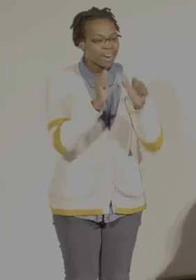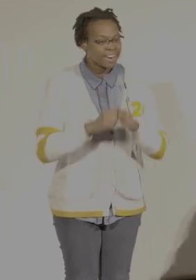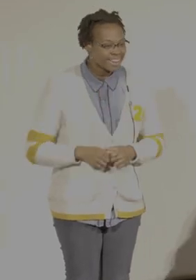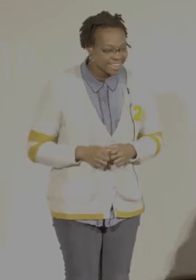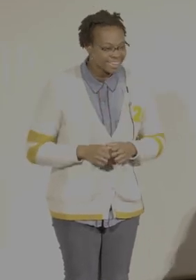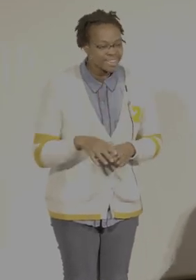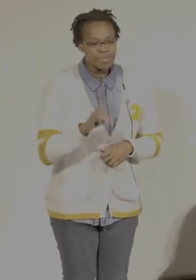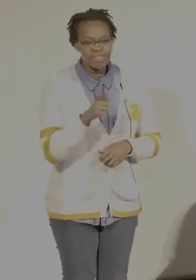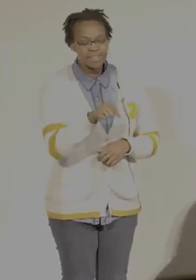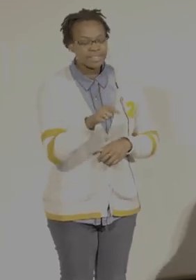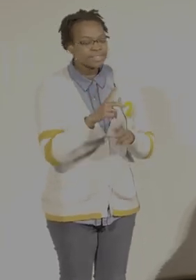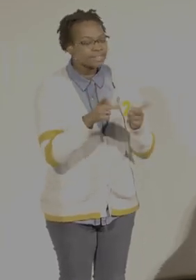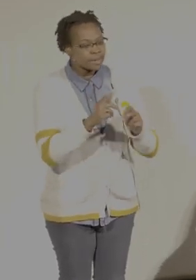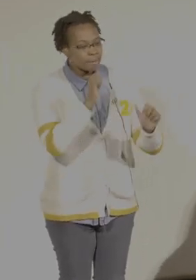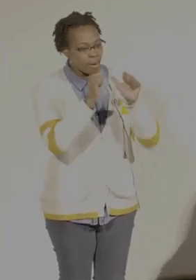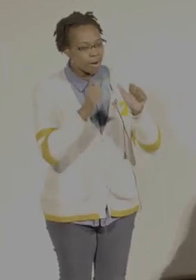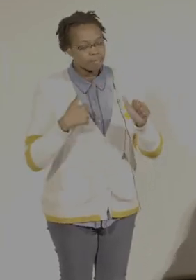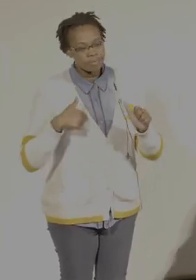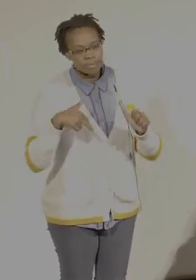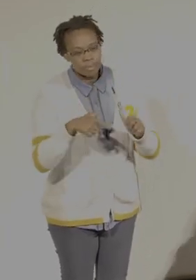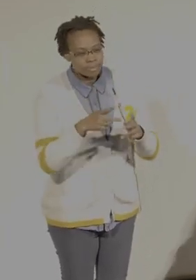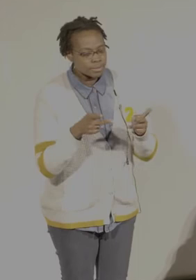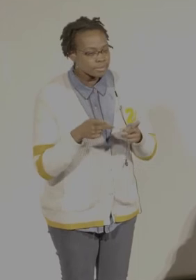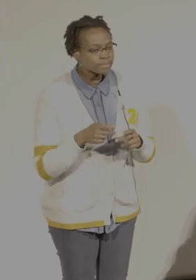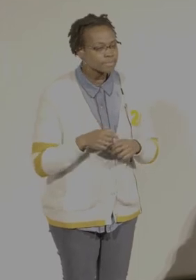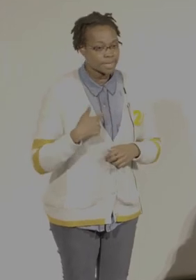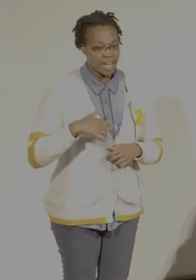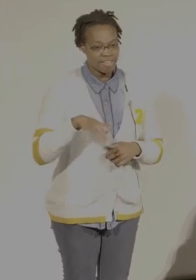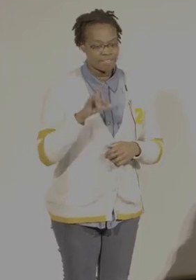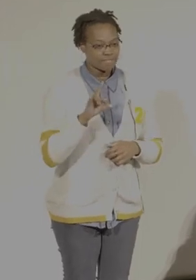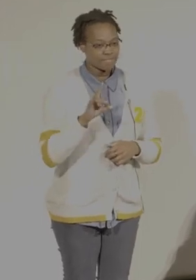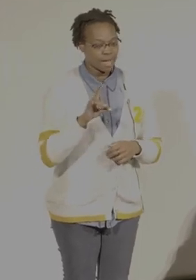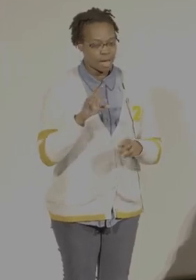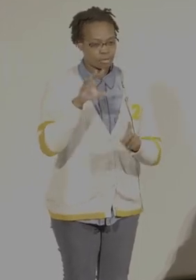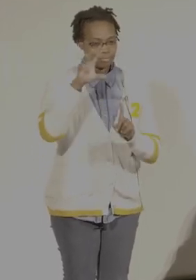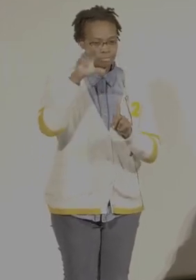So we found this bar and I walked into this space and I found this shot with the counter